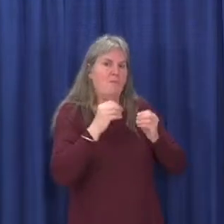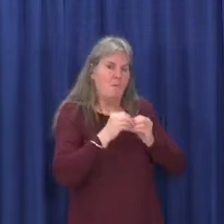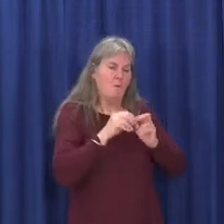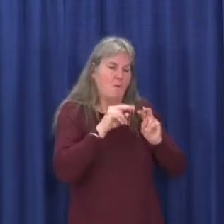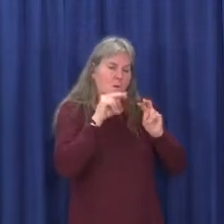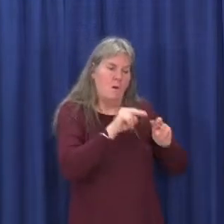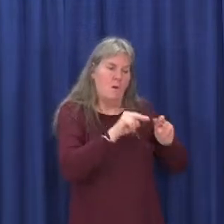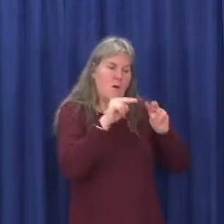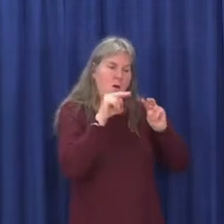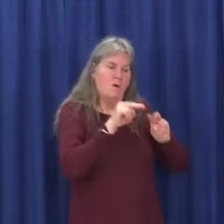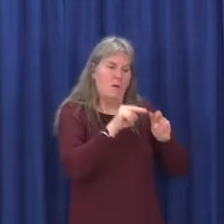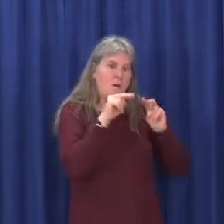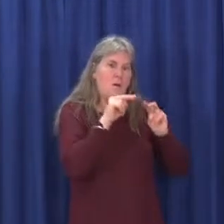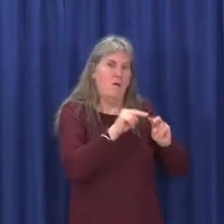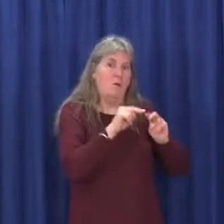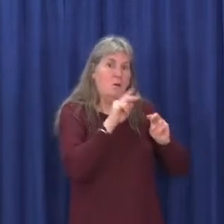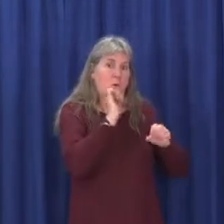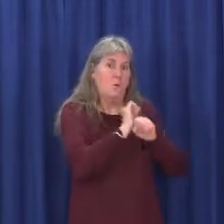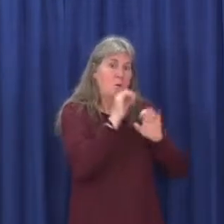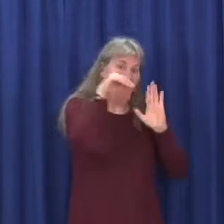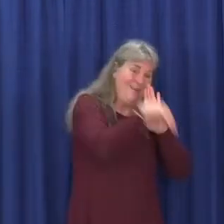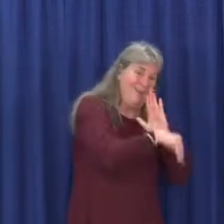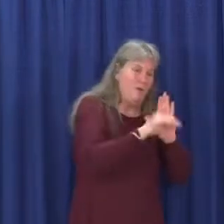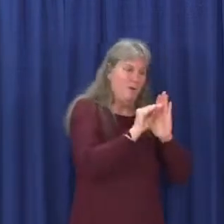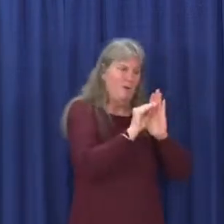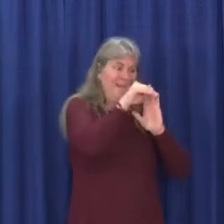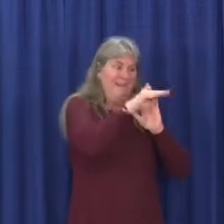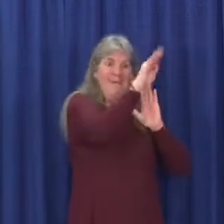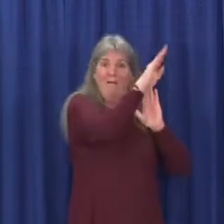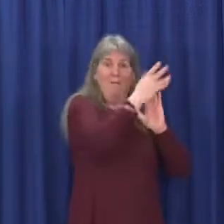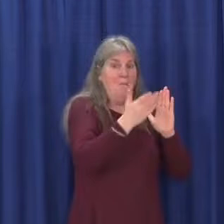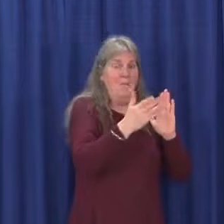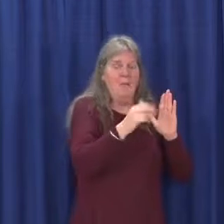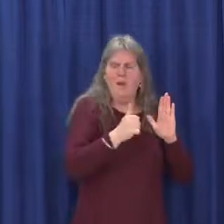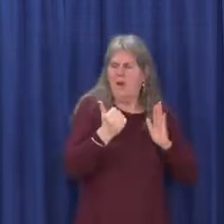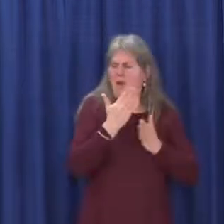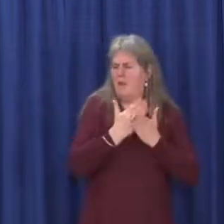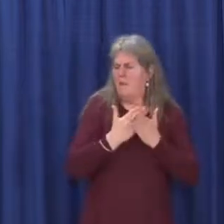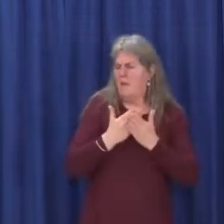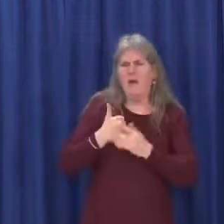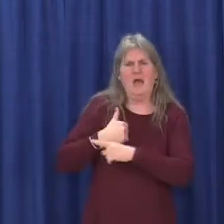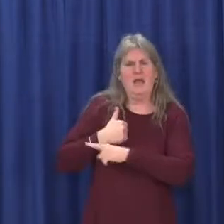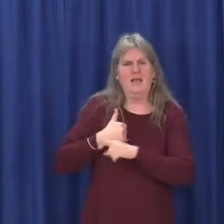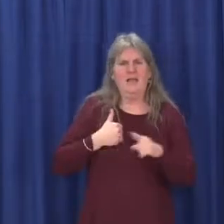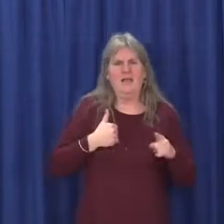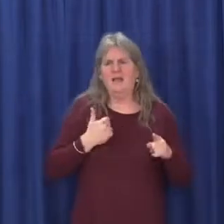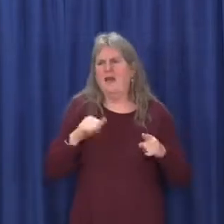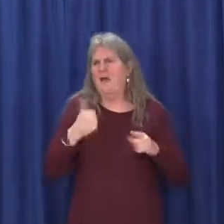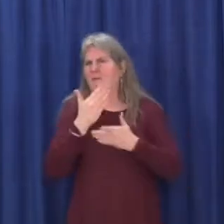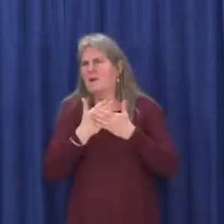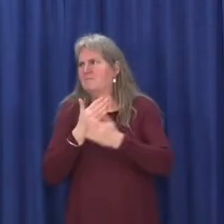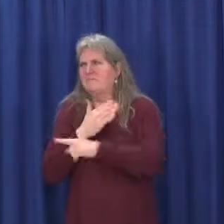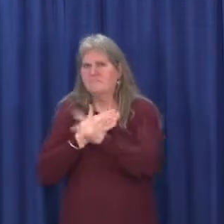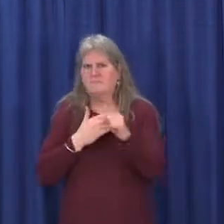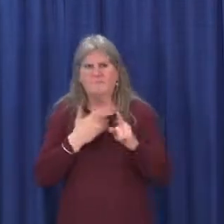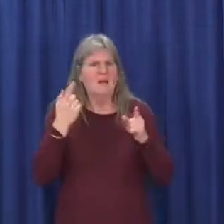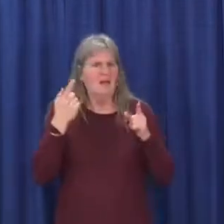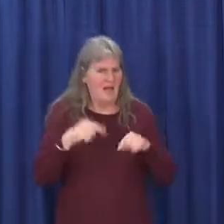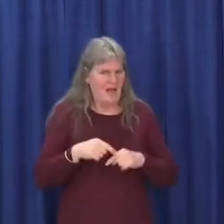certain. There are some jurisdictions during Omicron that have had a very unique pattern around